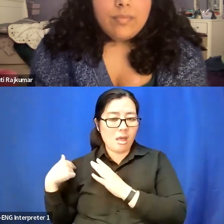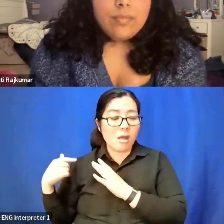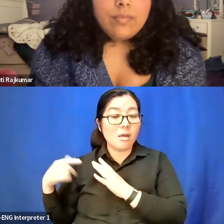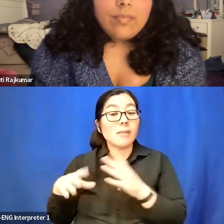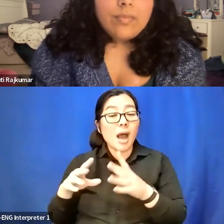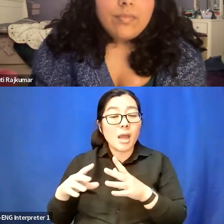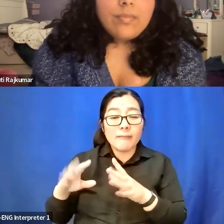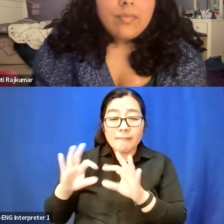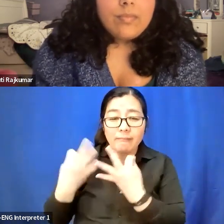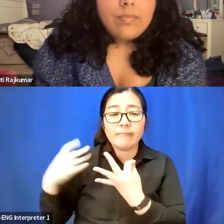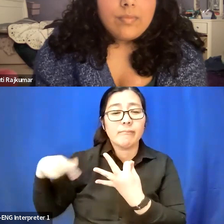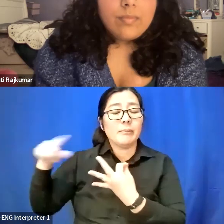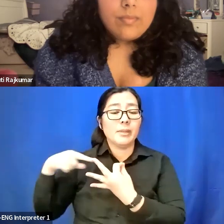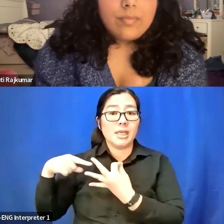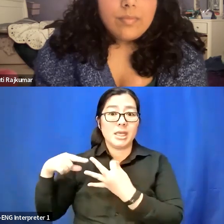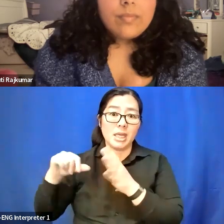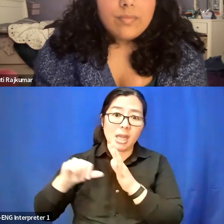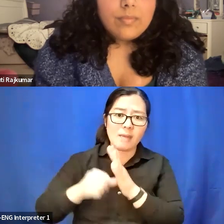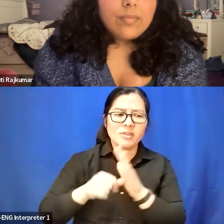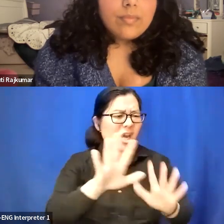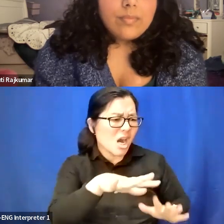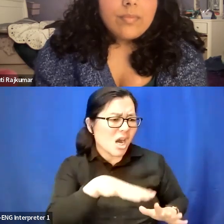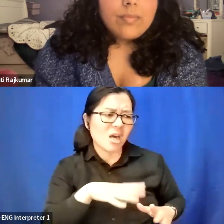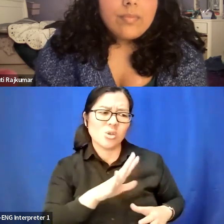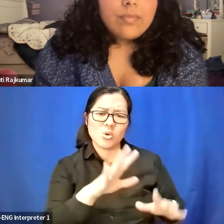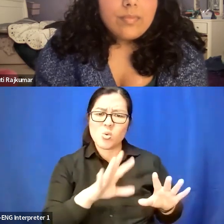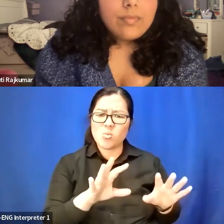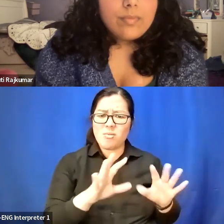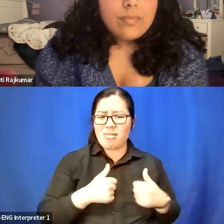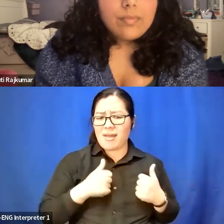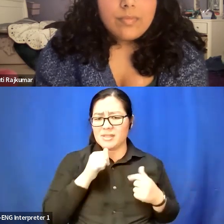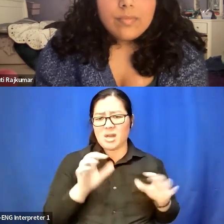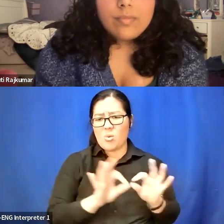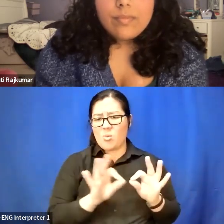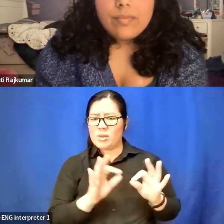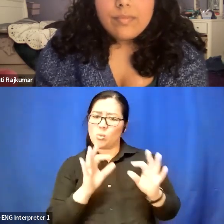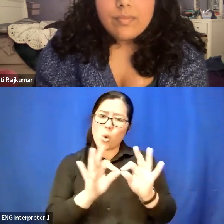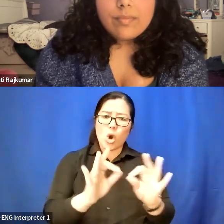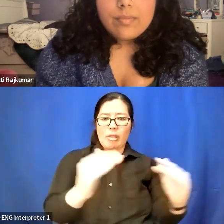that my life was worth less because there wasn't a cure for my condition, but also, you know,